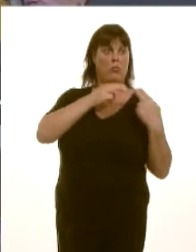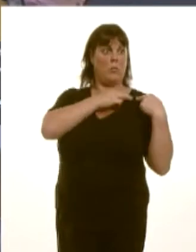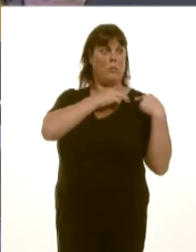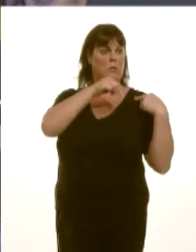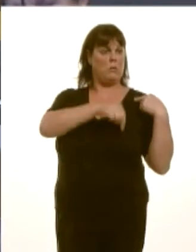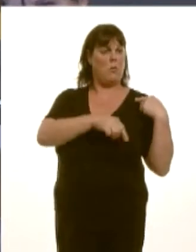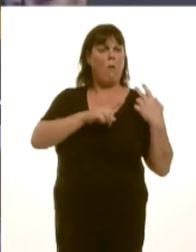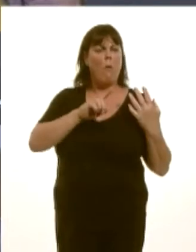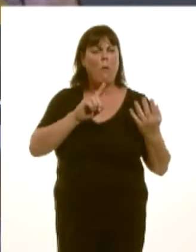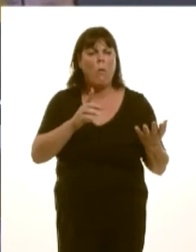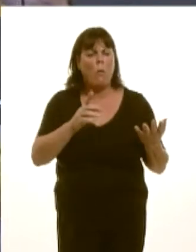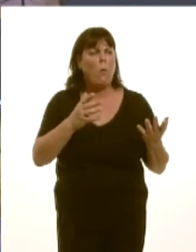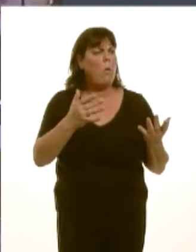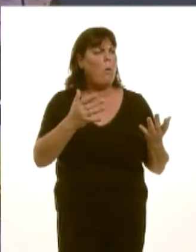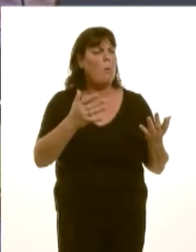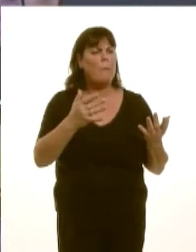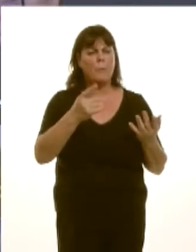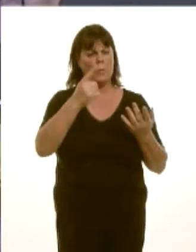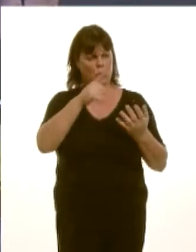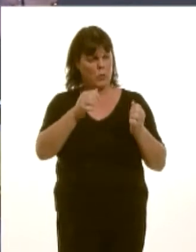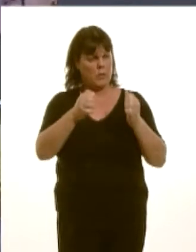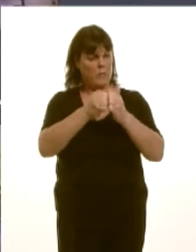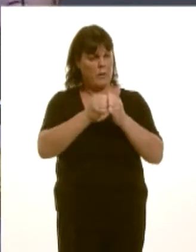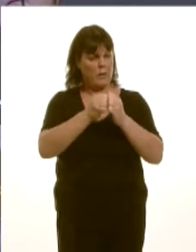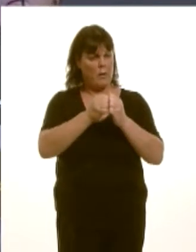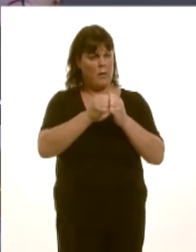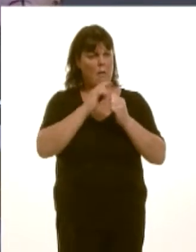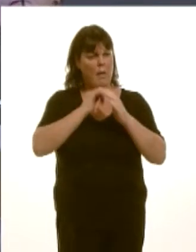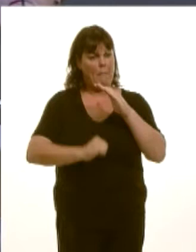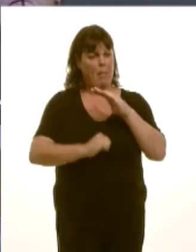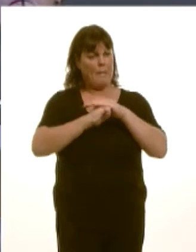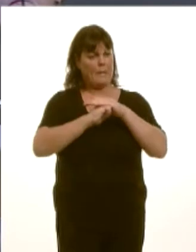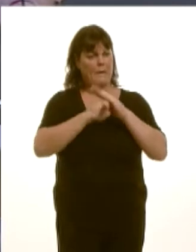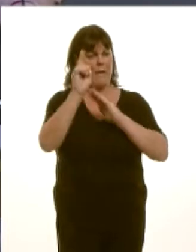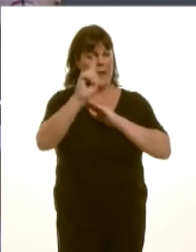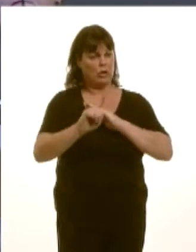you support, for example, the removal of the upper limit on energy powers?